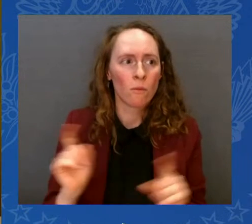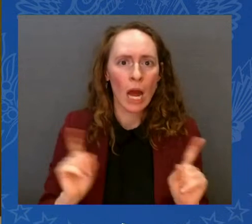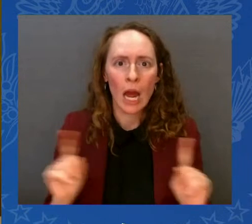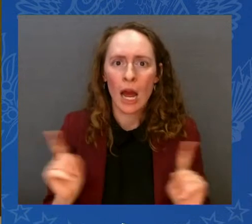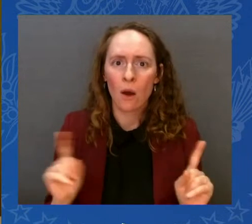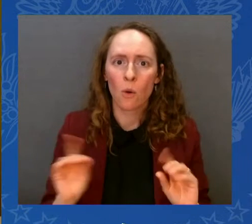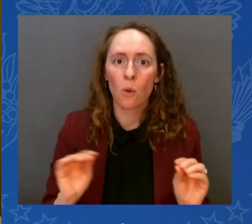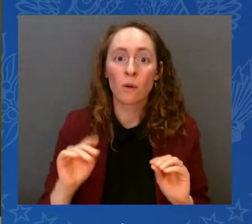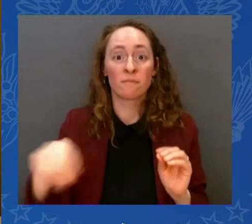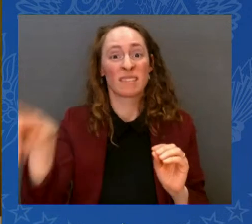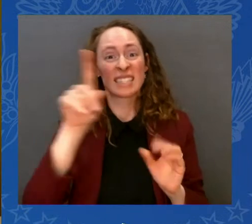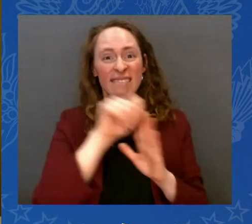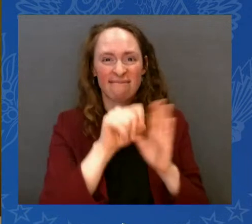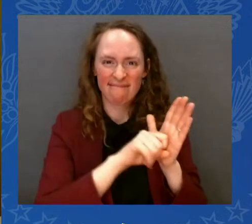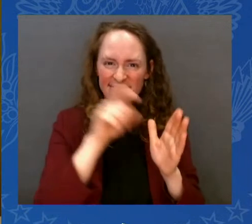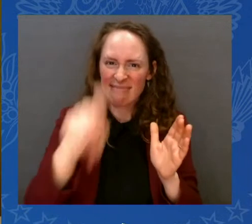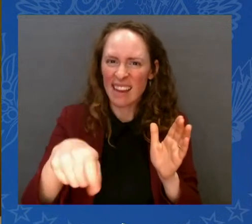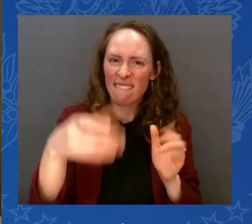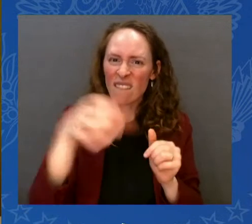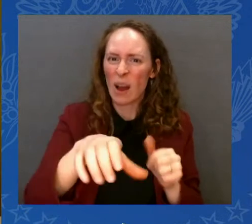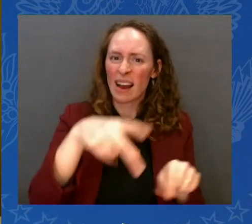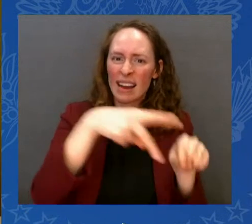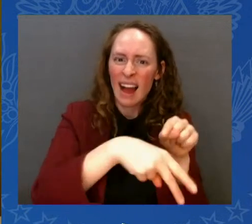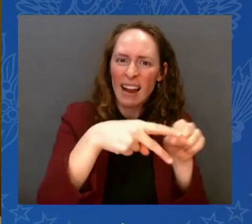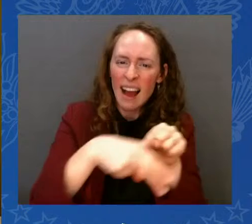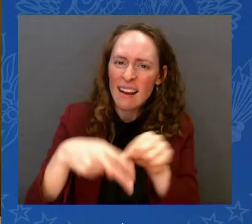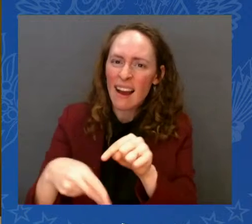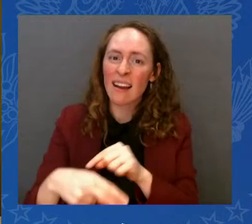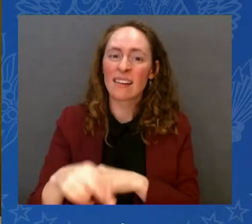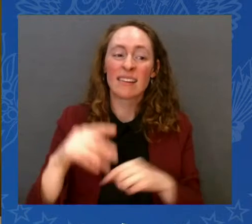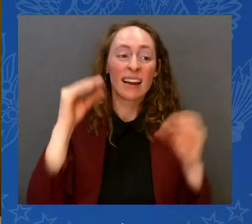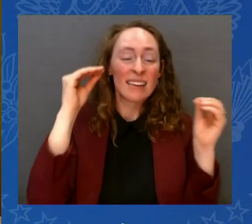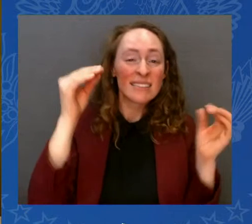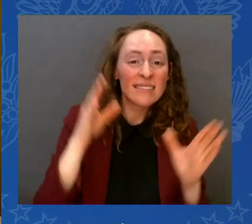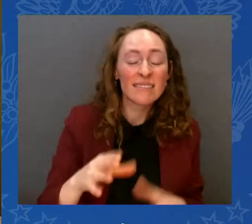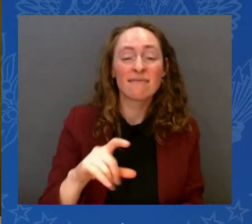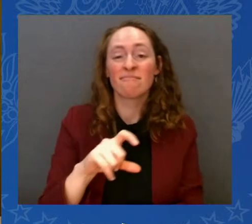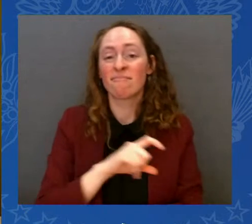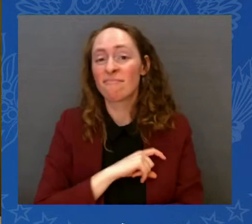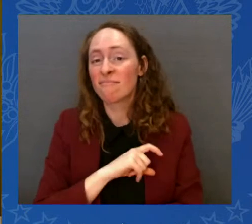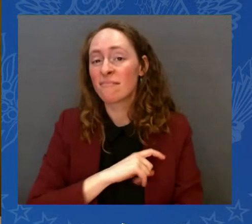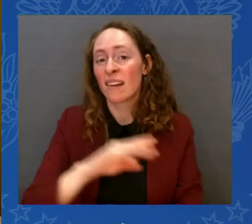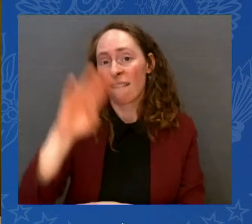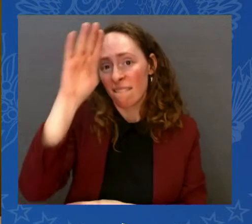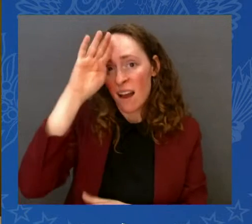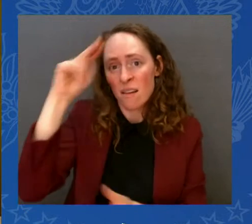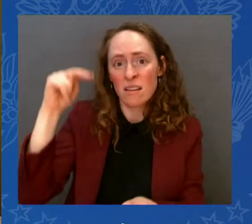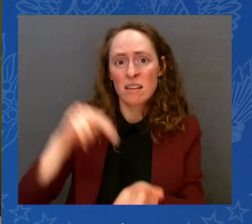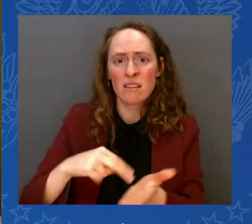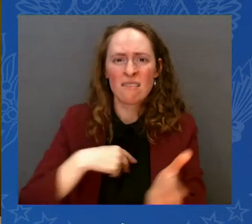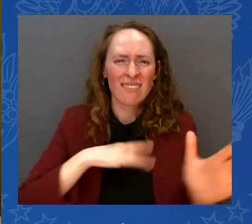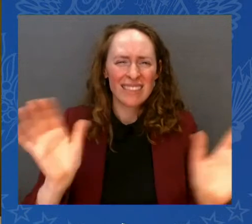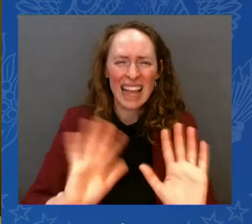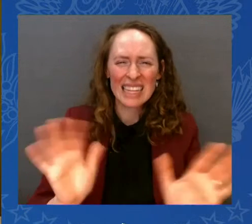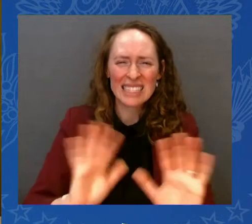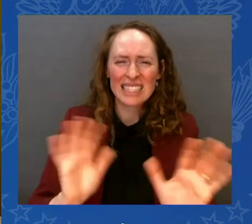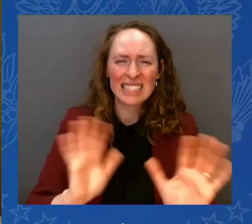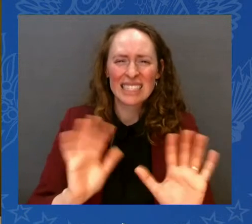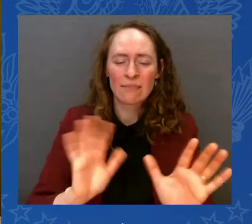And we were able to get, across the board for Democrats and Republicans, an awful lot of immediate help